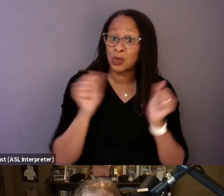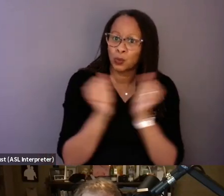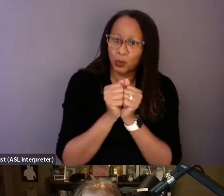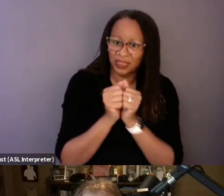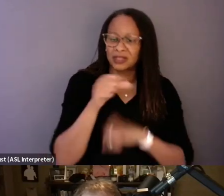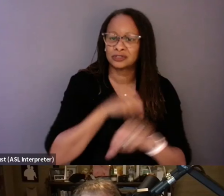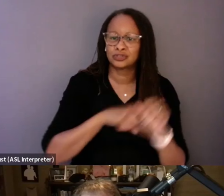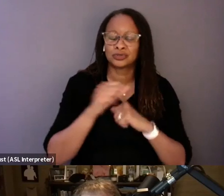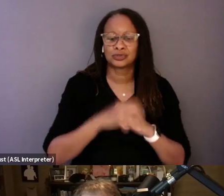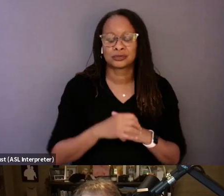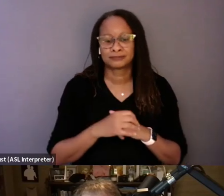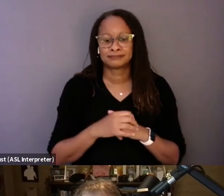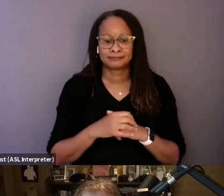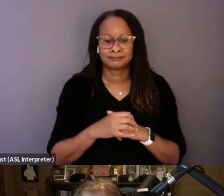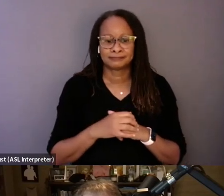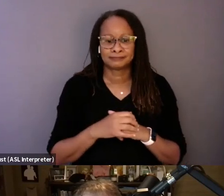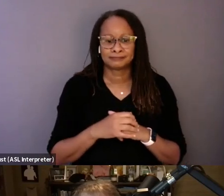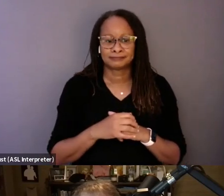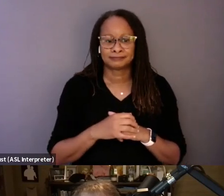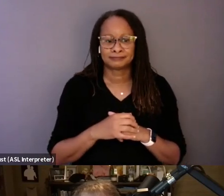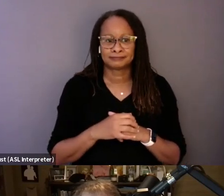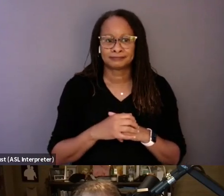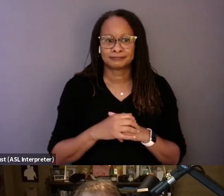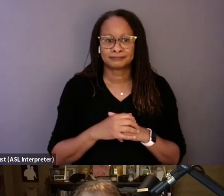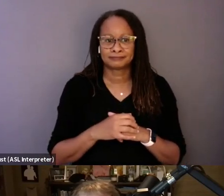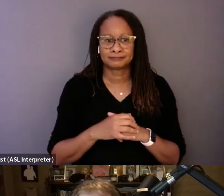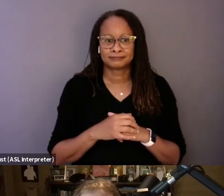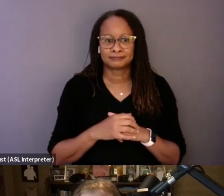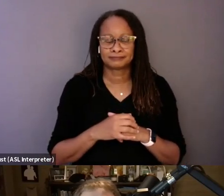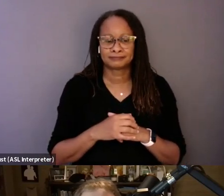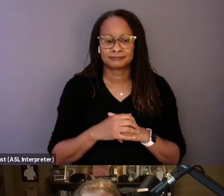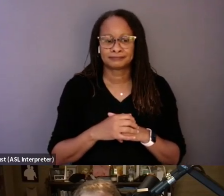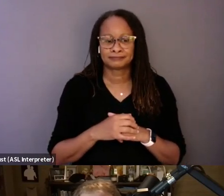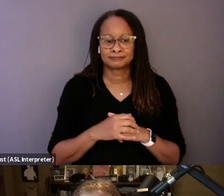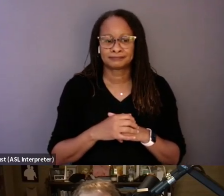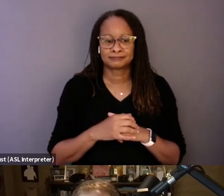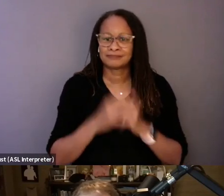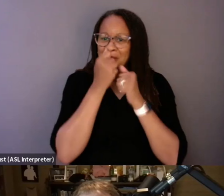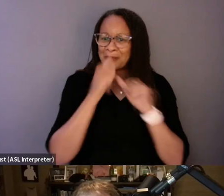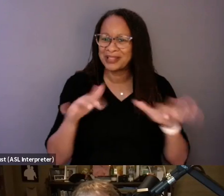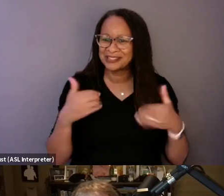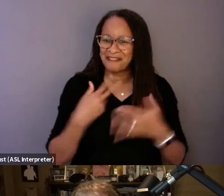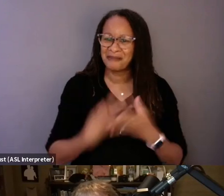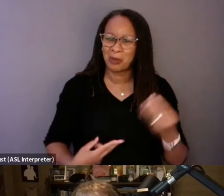and we're blessed to have them. Yeah, yeah.